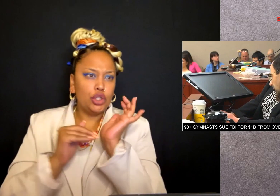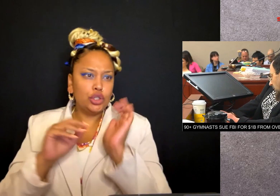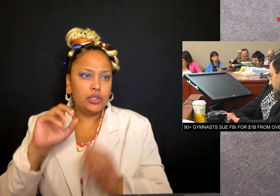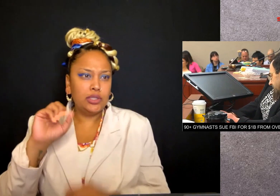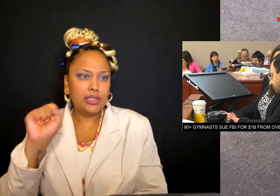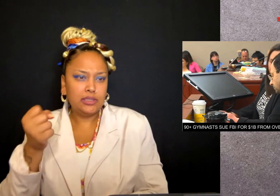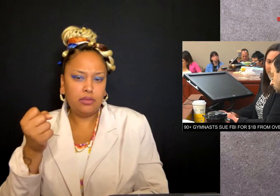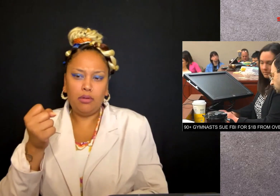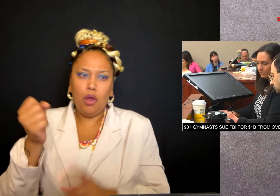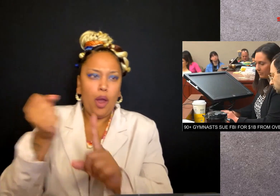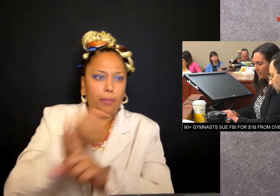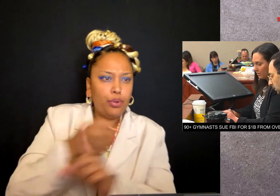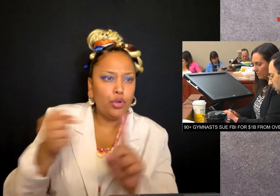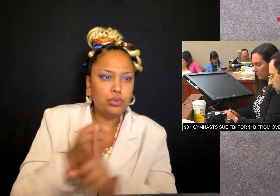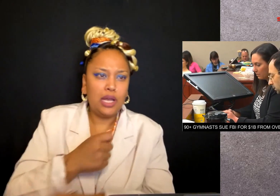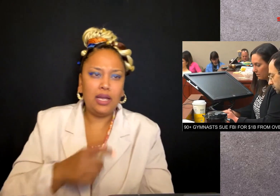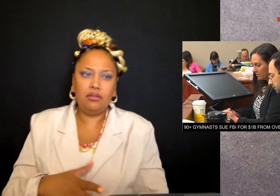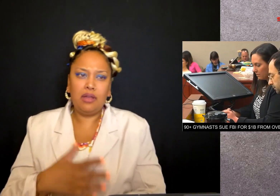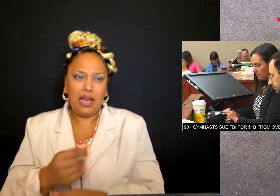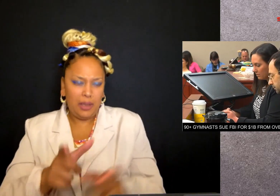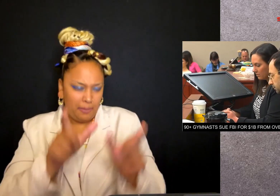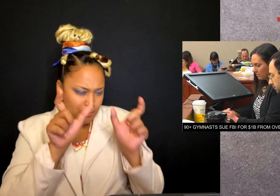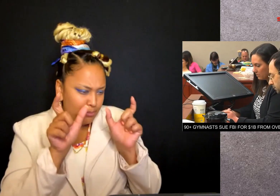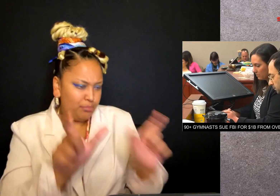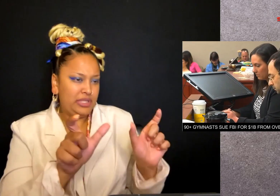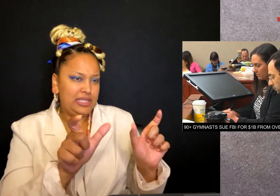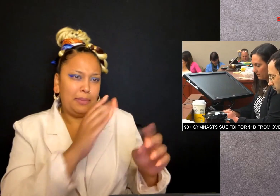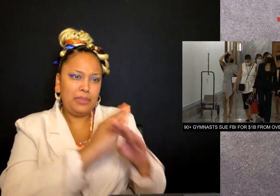the gymnasts say investigators could have ended Nassar's abuse